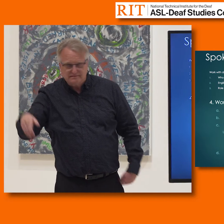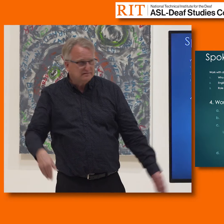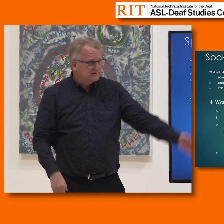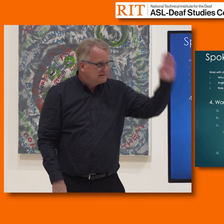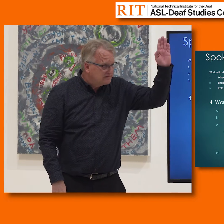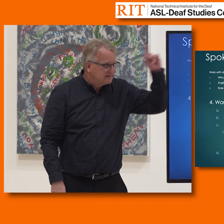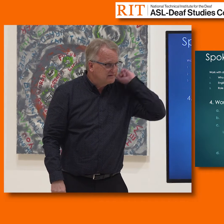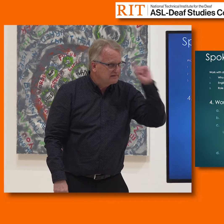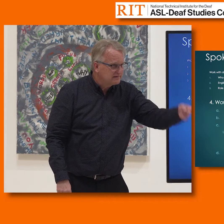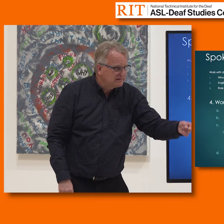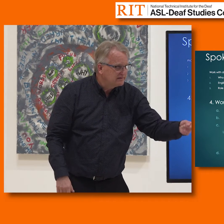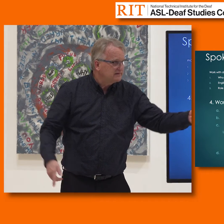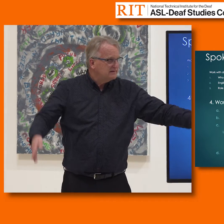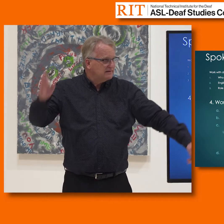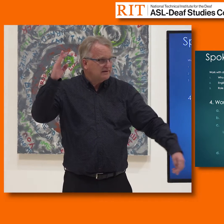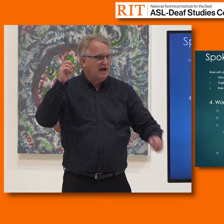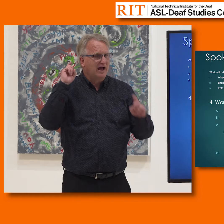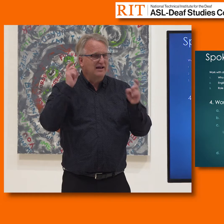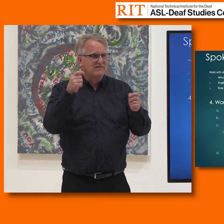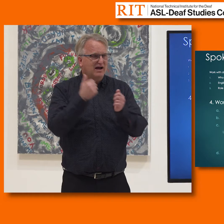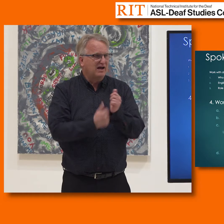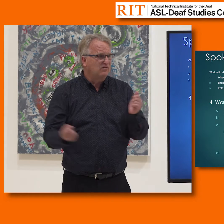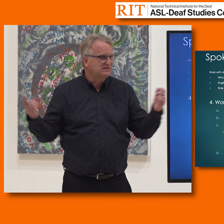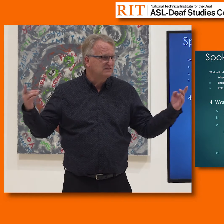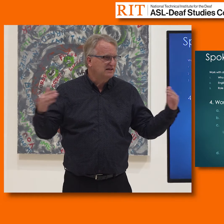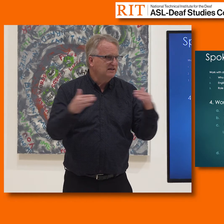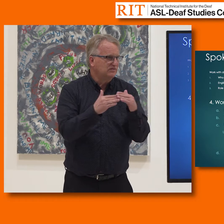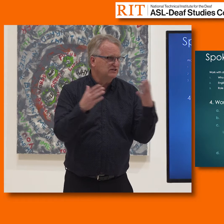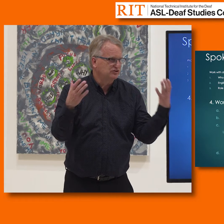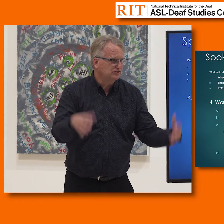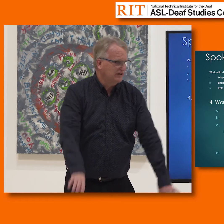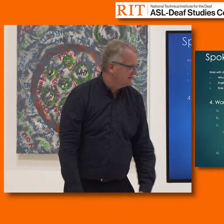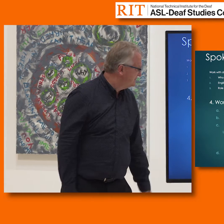Let's talk about turn taking. Let's engage in turn taking so that